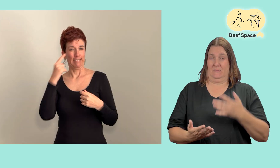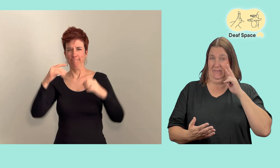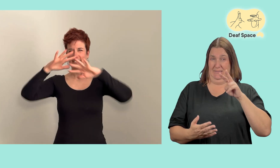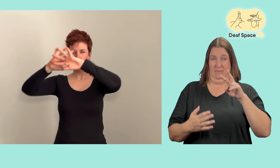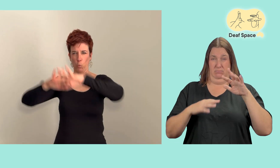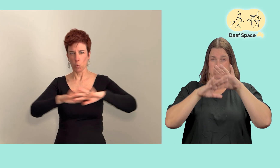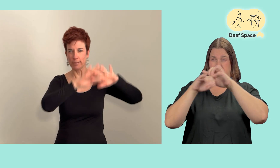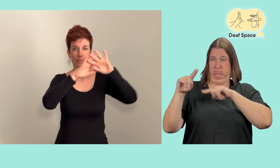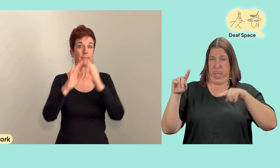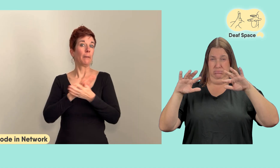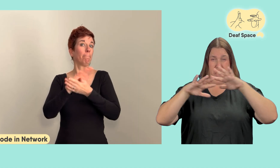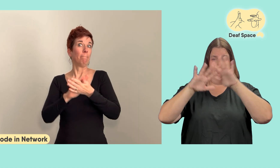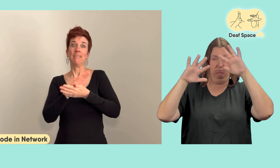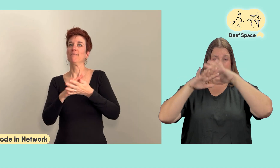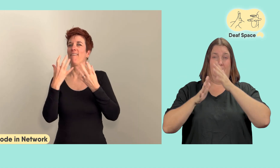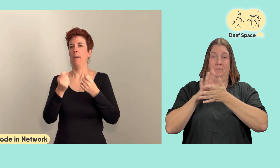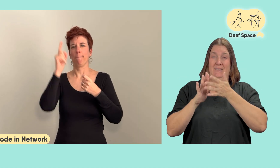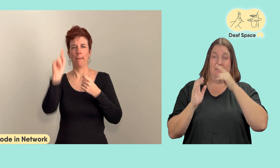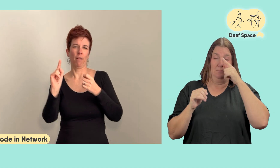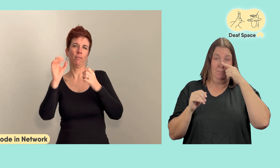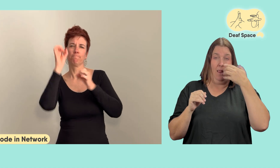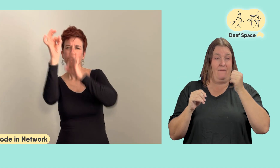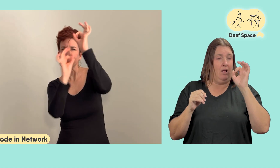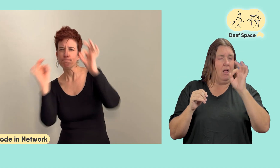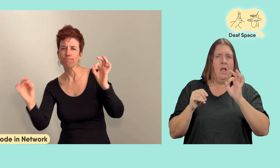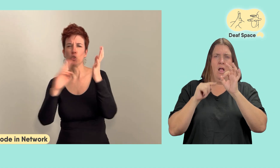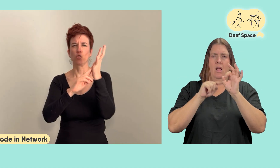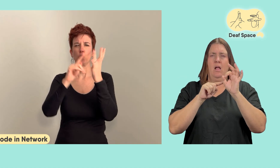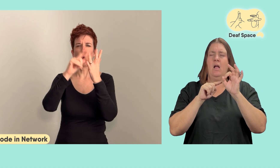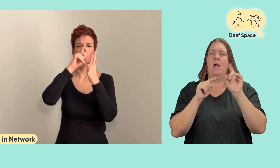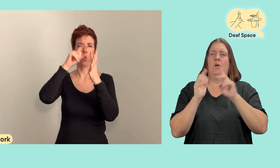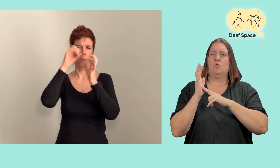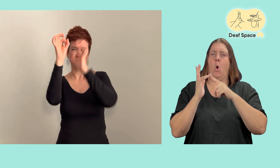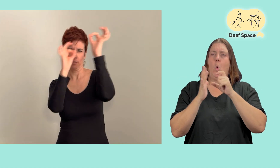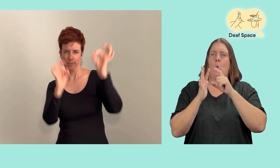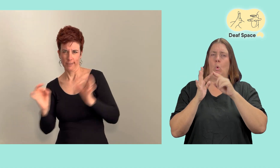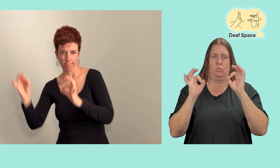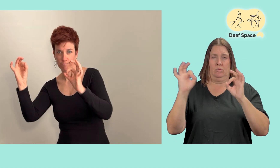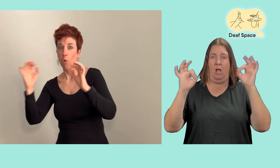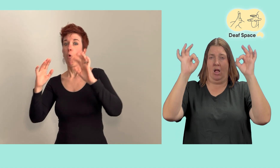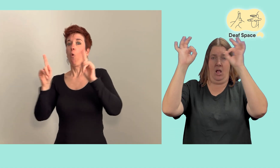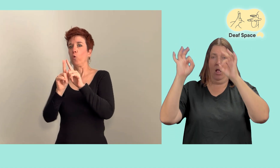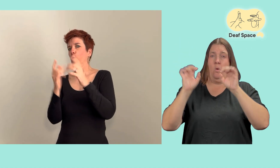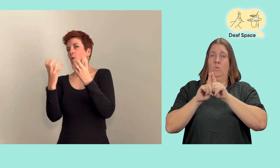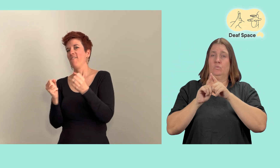This image depicts a complex, interconnected network of people and spaces.